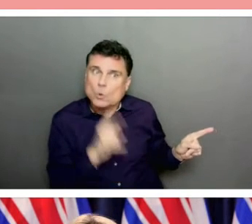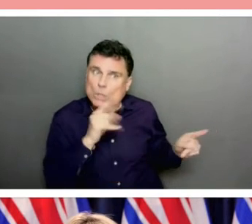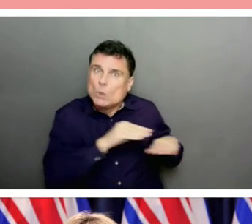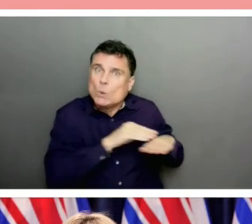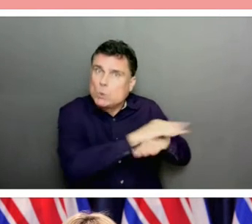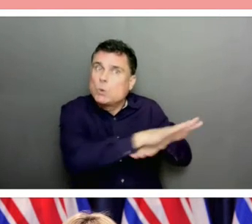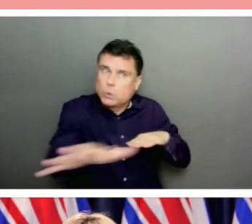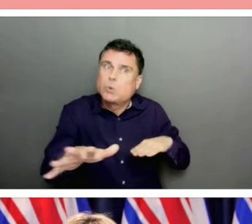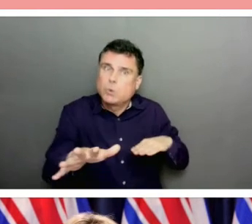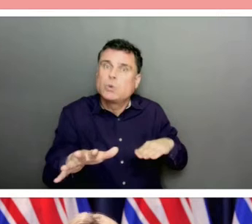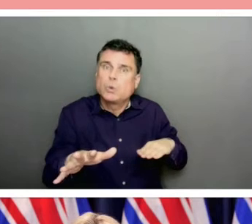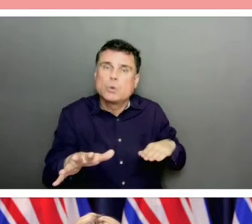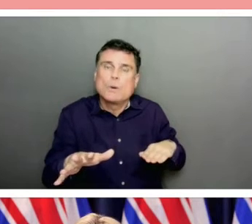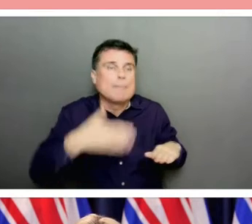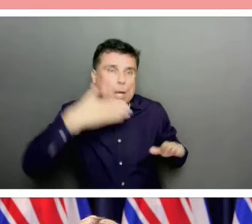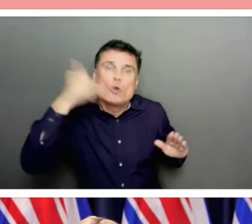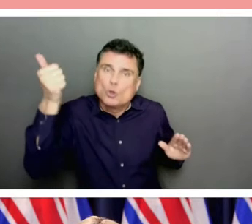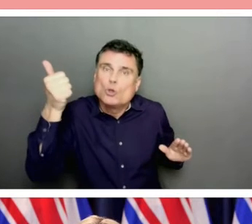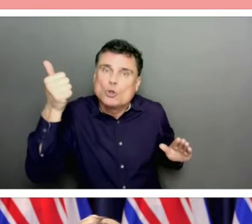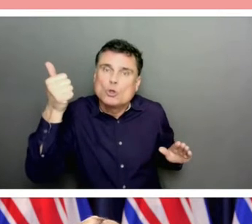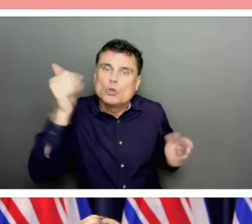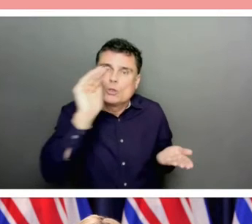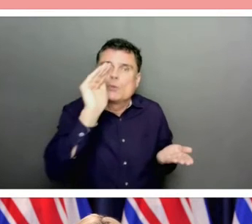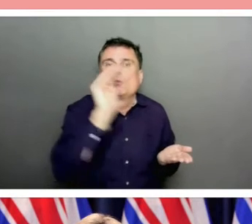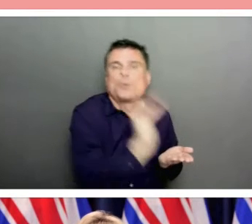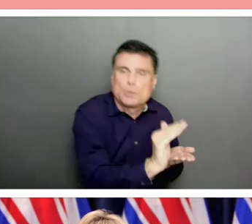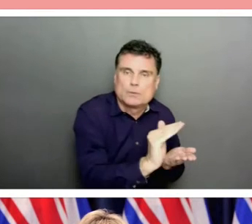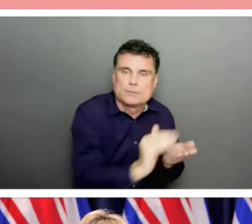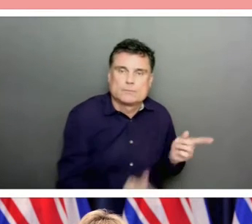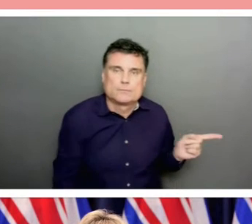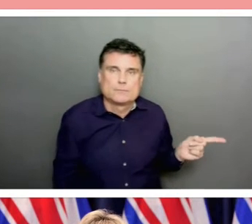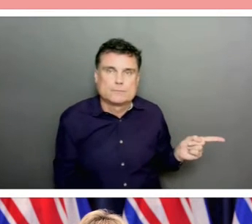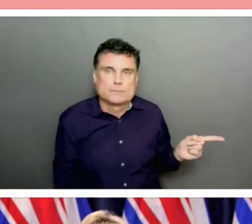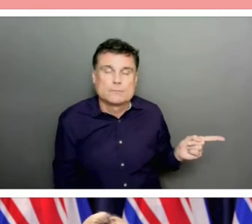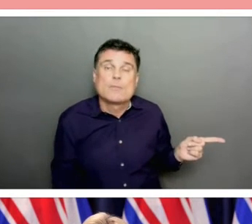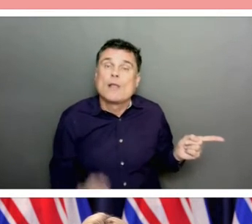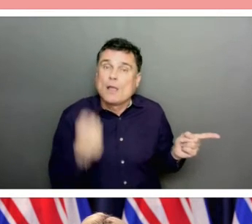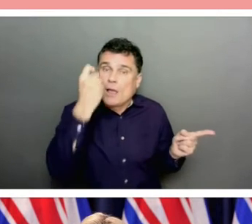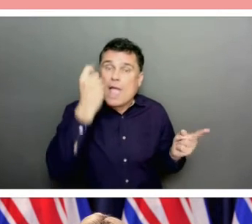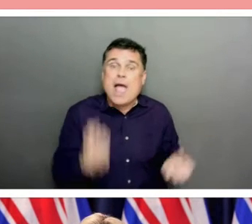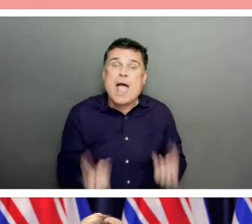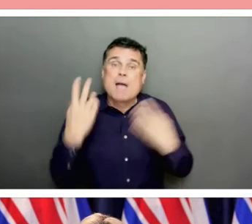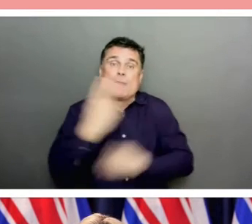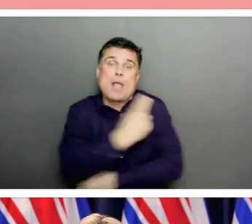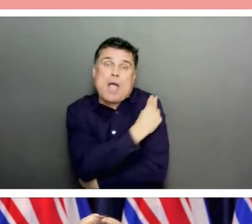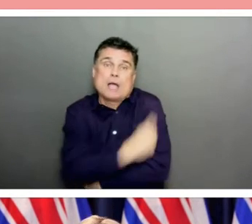We're now levelling off in our hospitalizations, but they are at the highest level we